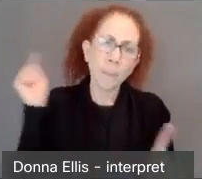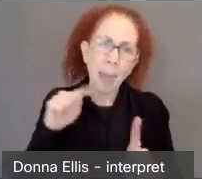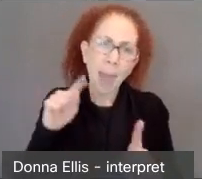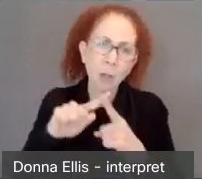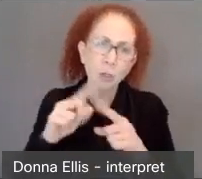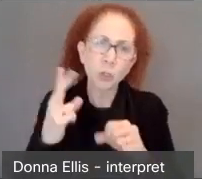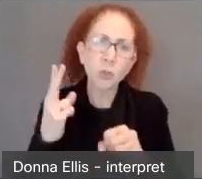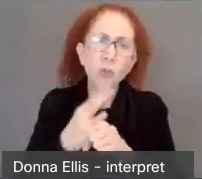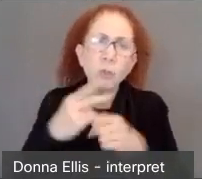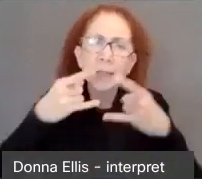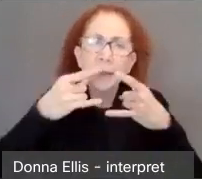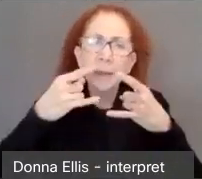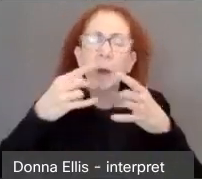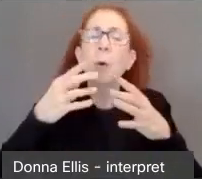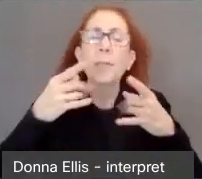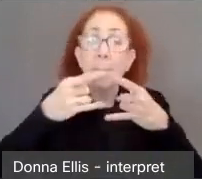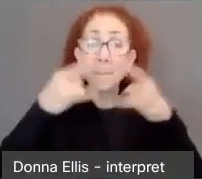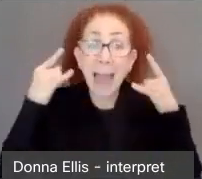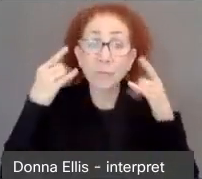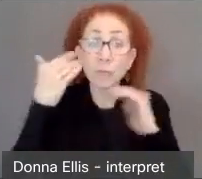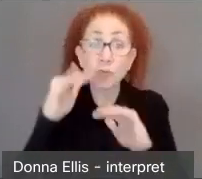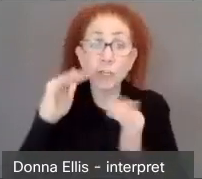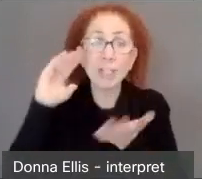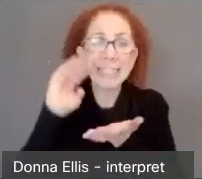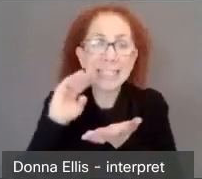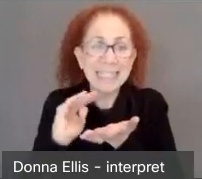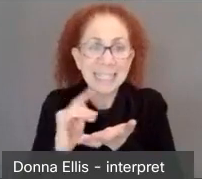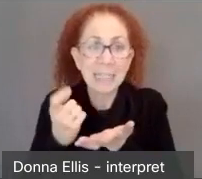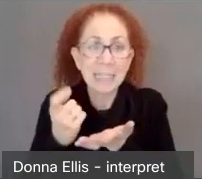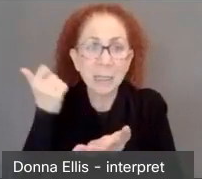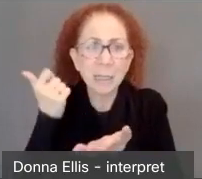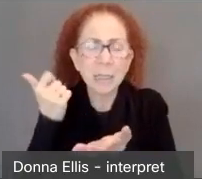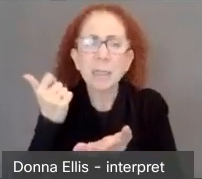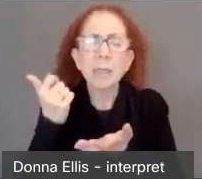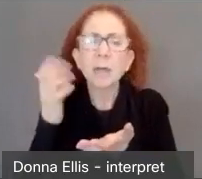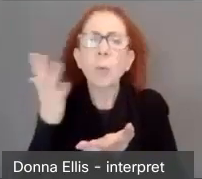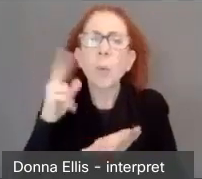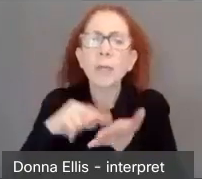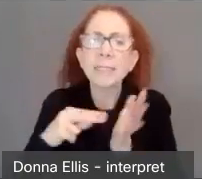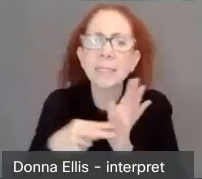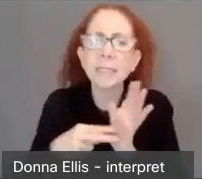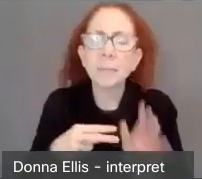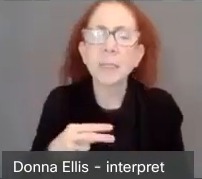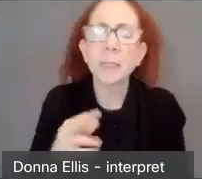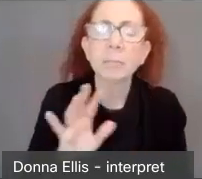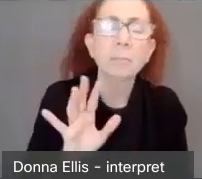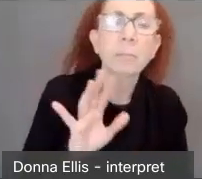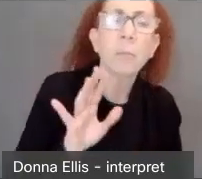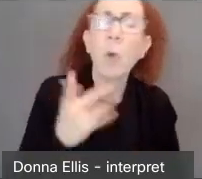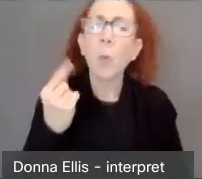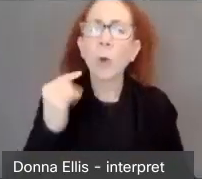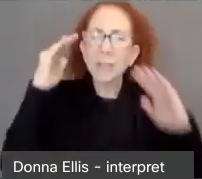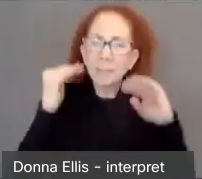mask restriction, what does this mean, or what do you expect this to mean, I guess? Does this mean